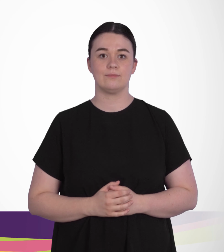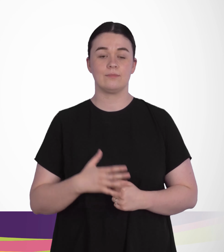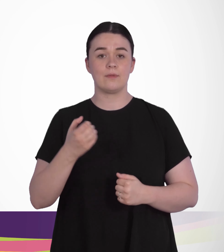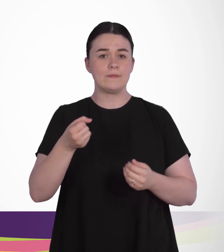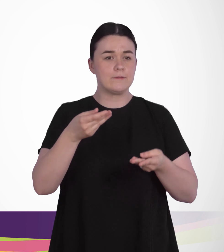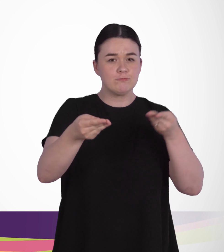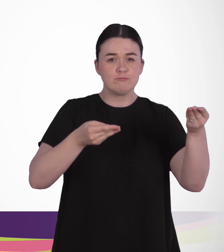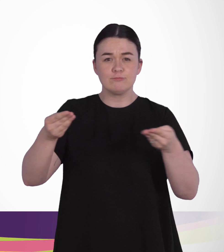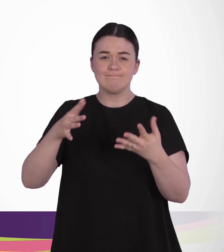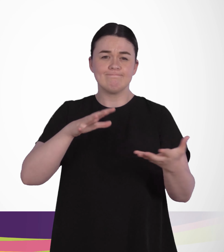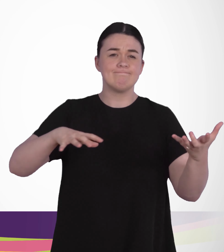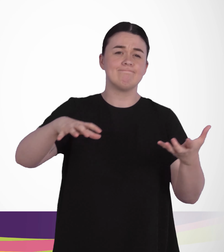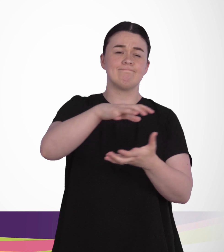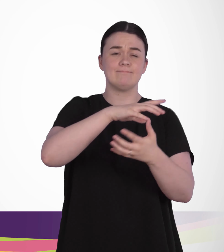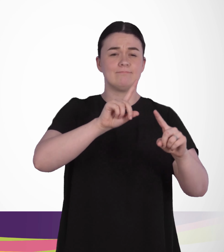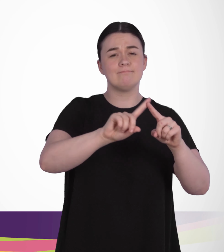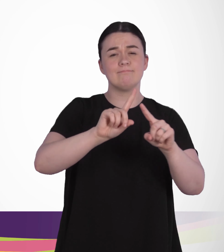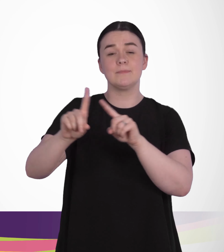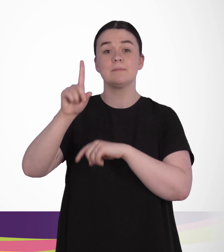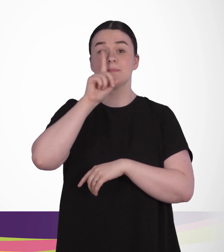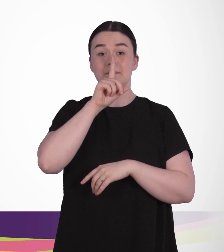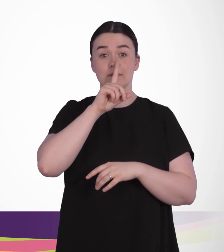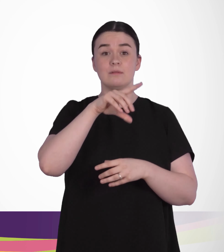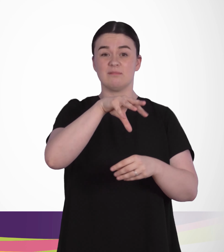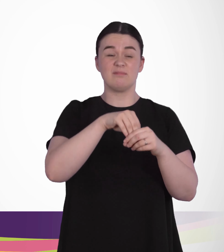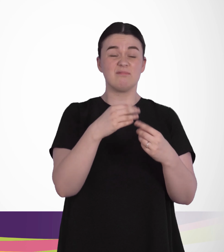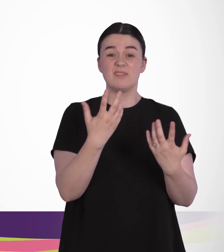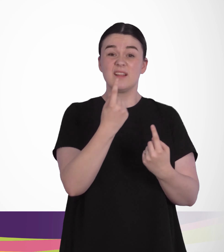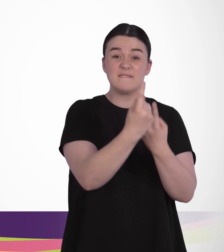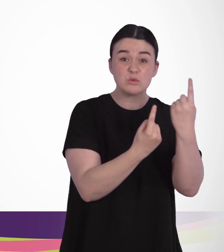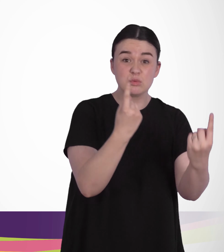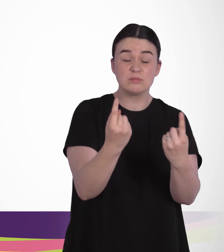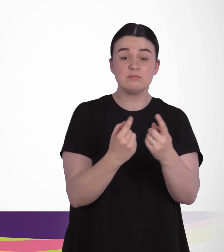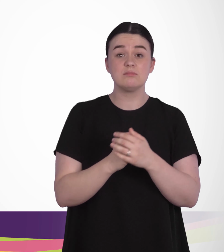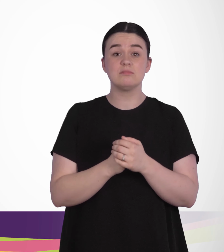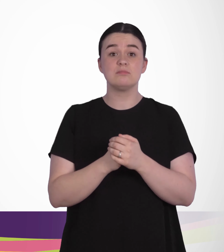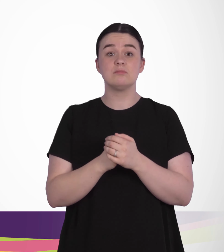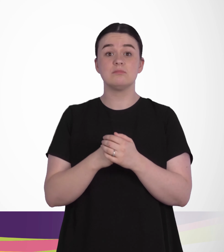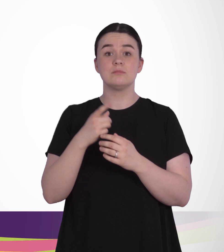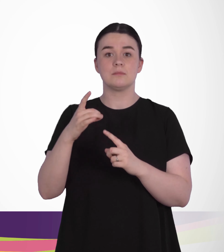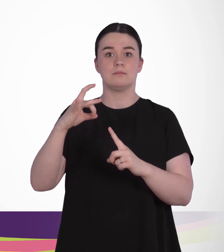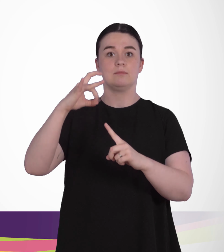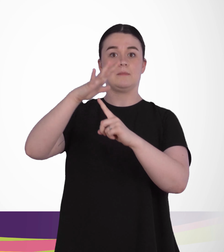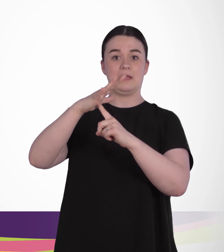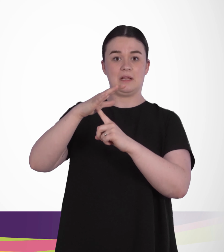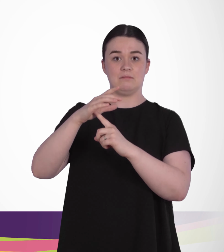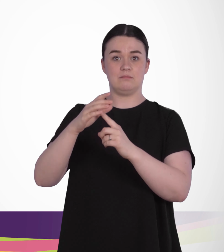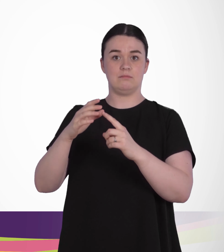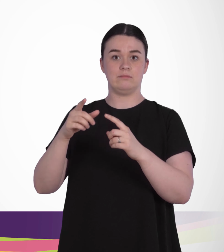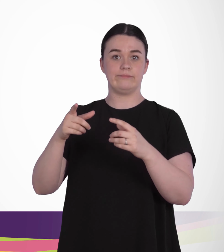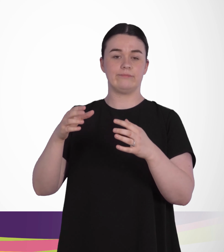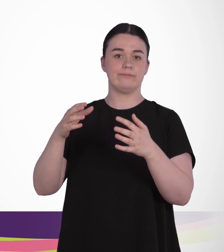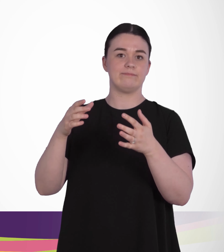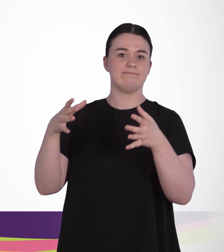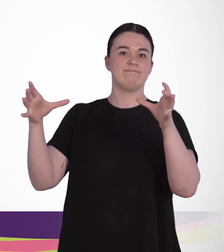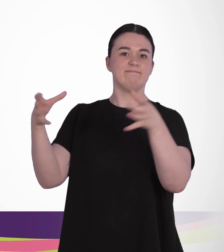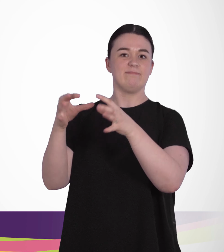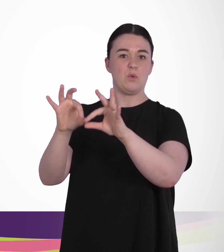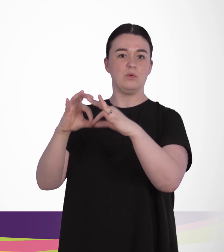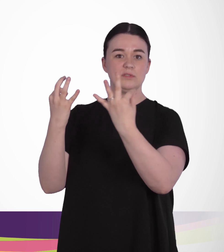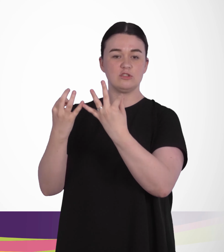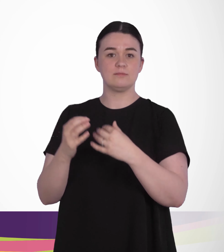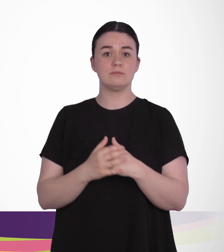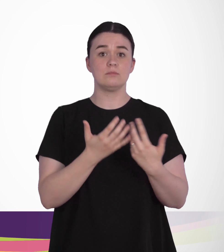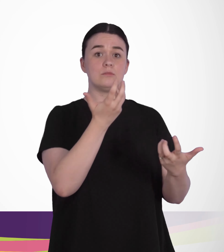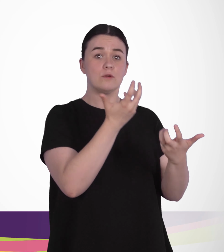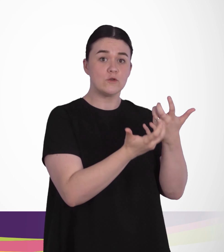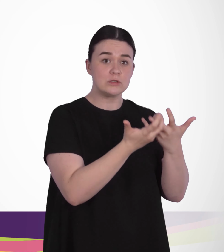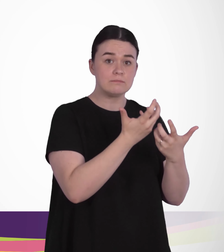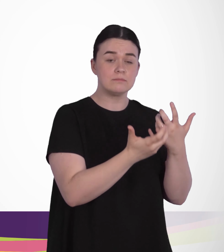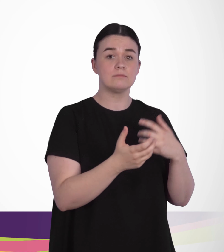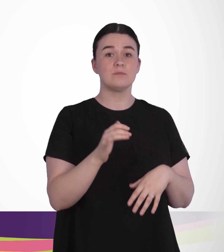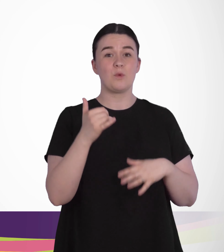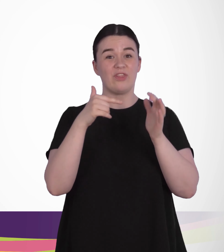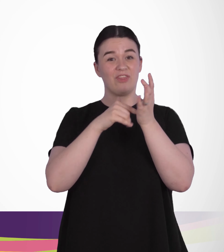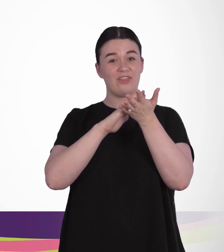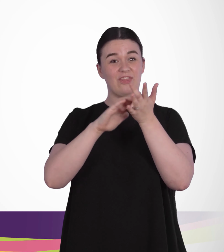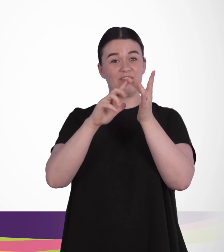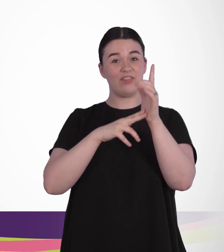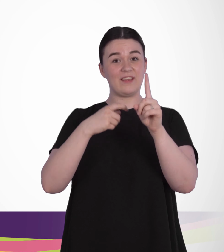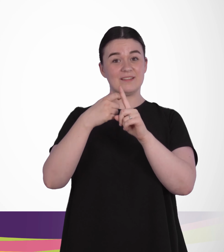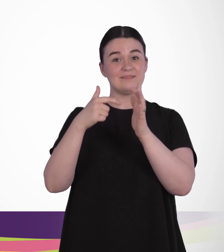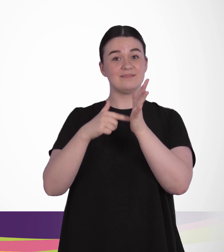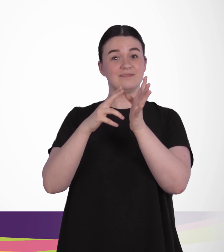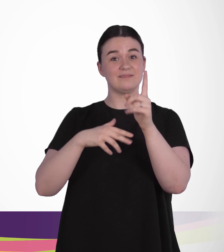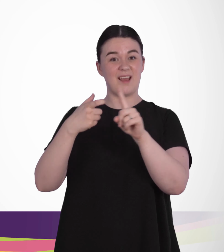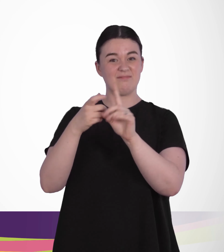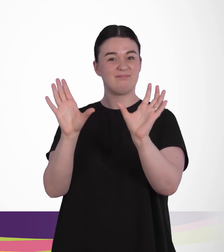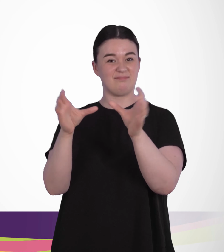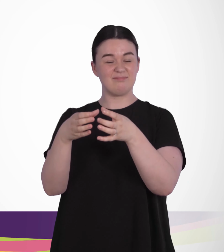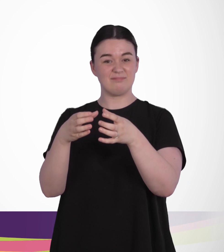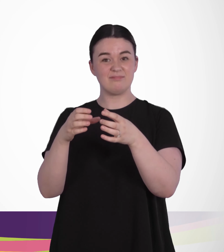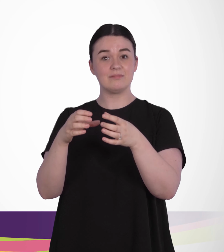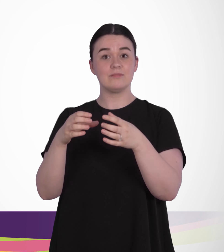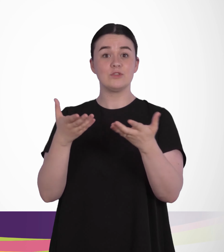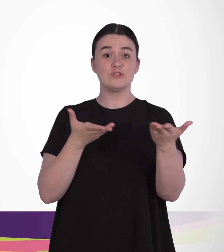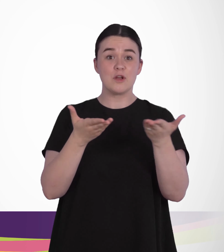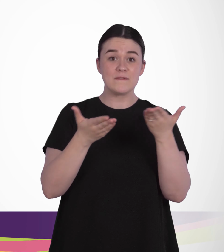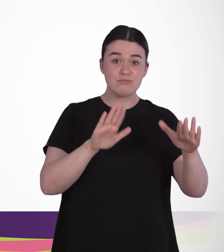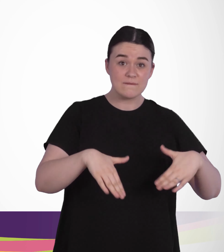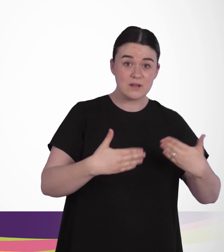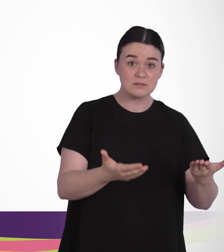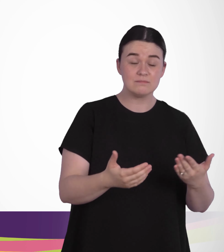A mix of individuals, peak bodies, universities and think tanks, service providers,